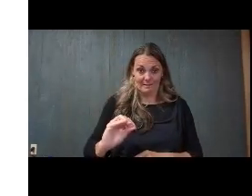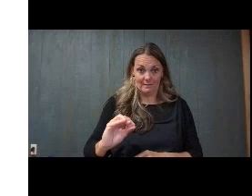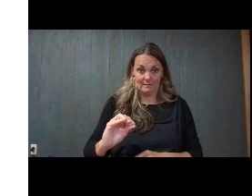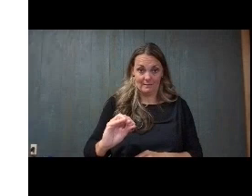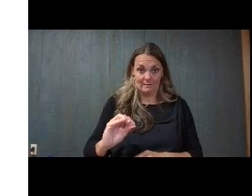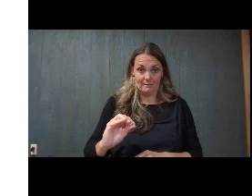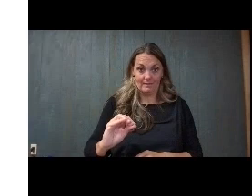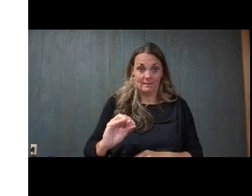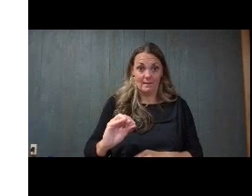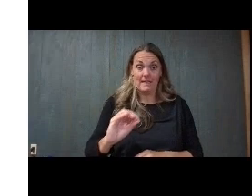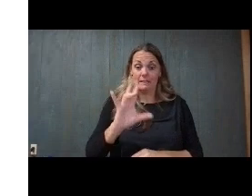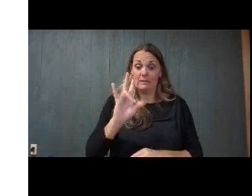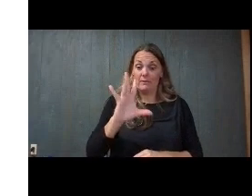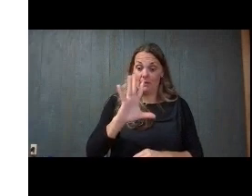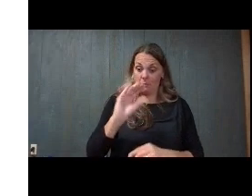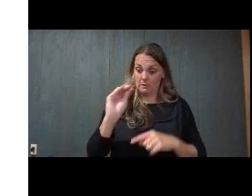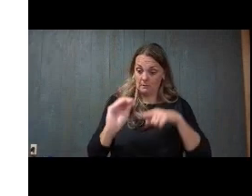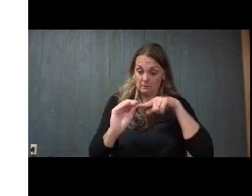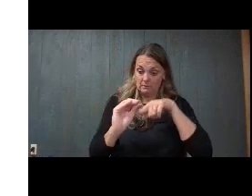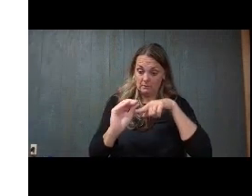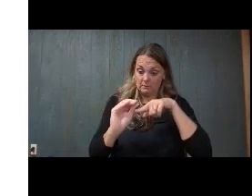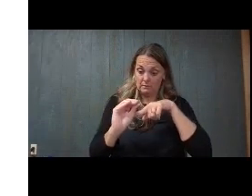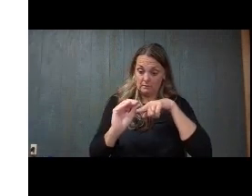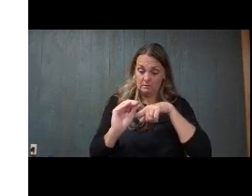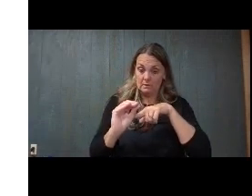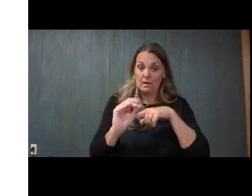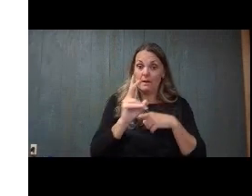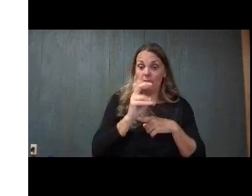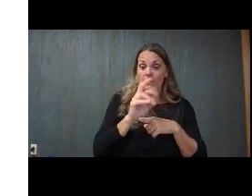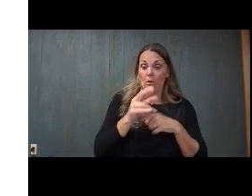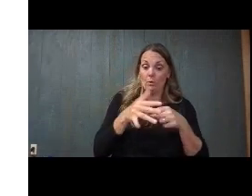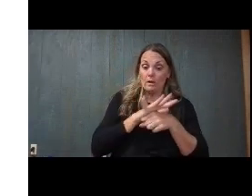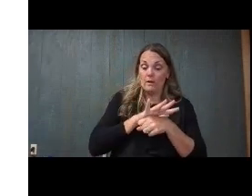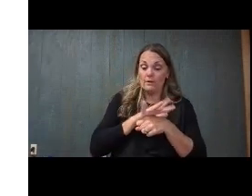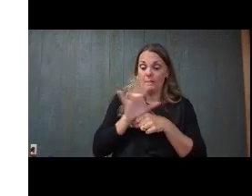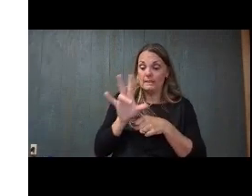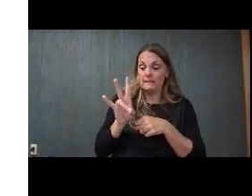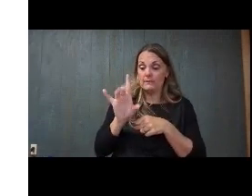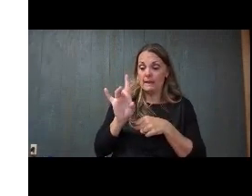Of that 75%, the R will cover 78.7%,